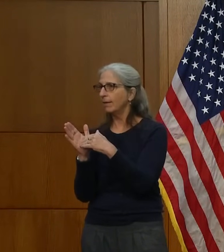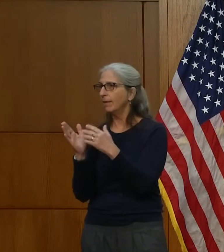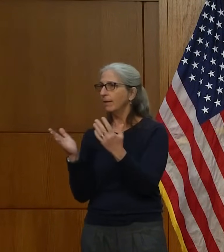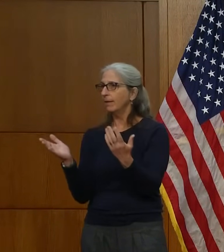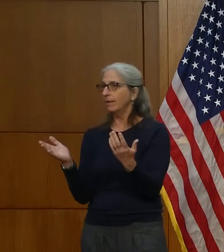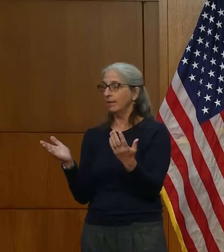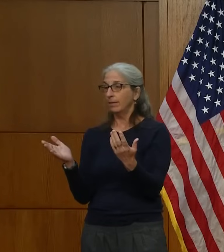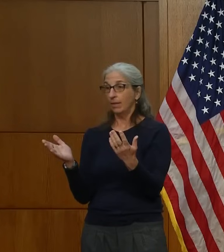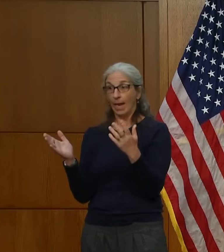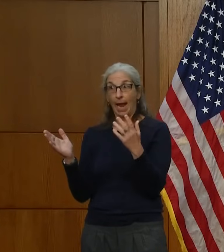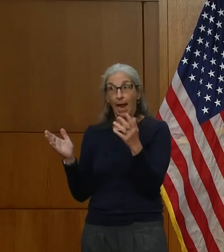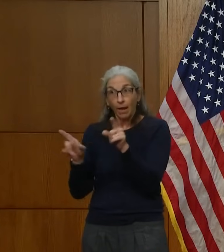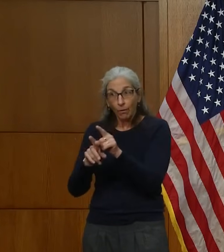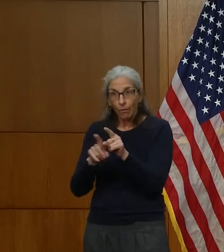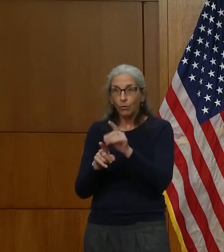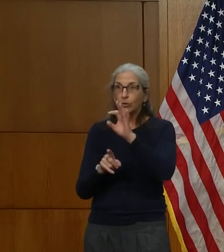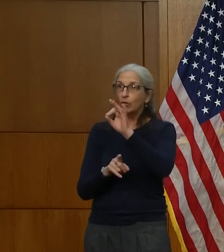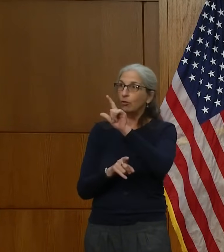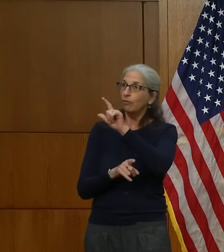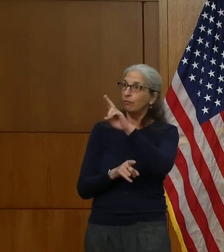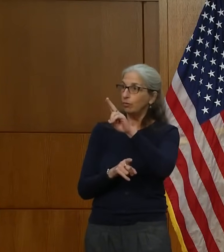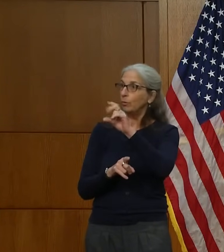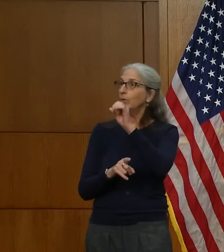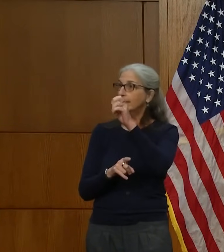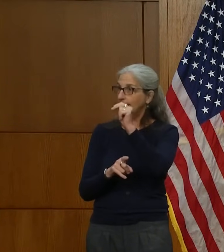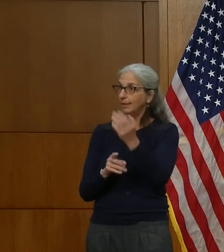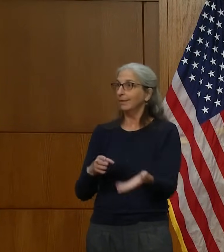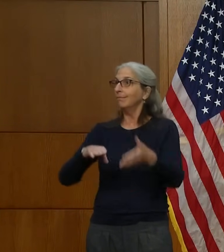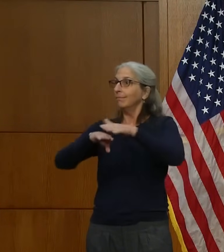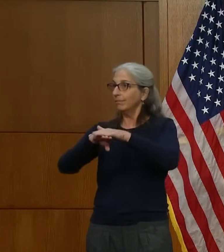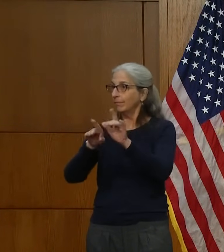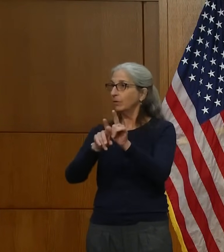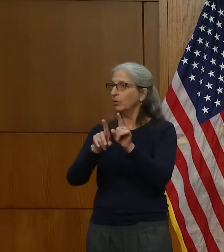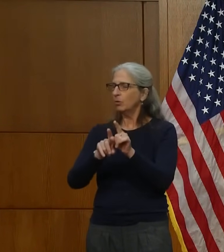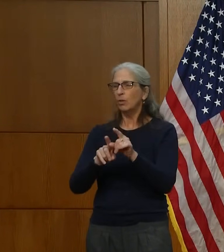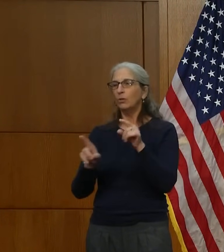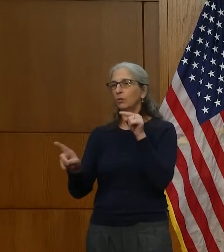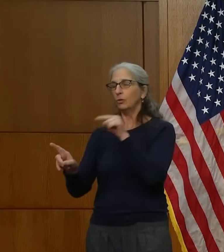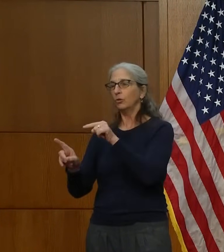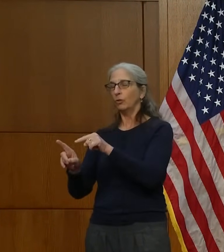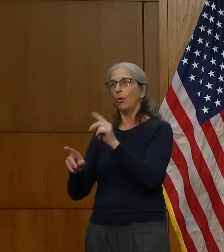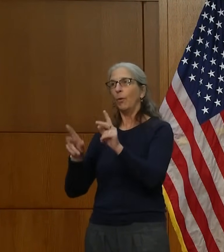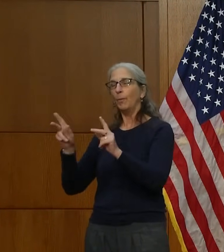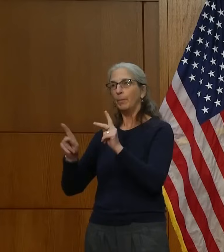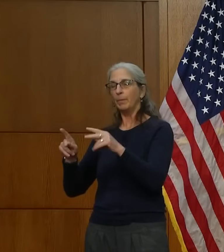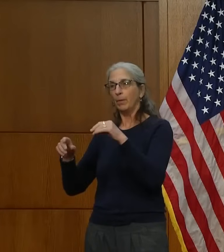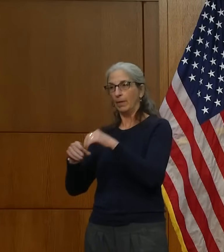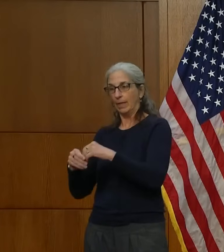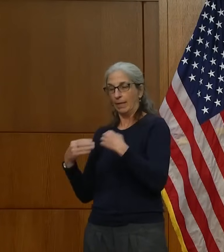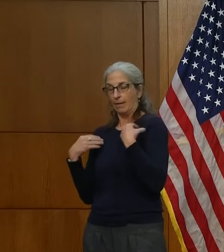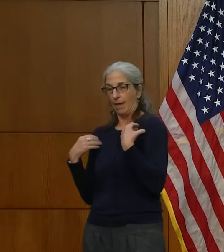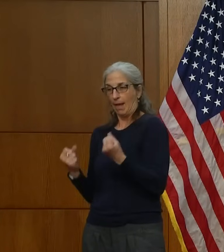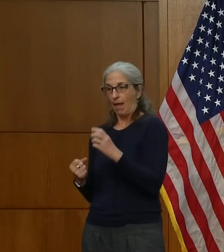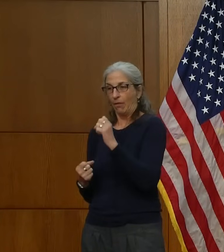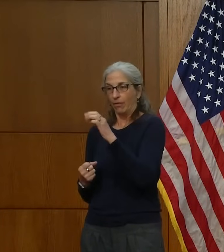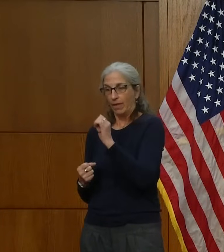DNA, NOW ENTERING A PERIOD OF SPIKING COVID-19 NUMBERS, YOU KNOW, COEXISTING NOW WITH LUCY THAN WHAT'S BEING DONE TO HELP